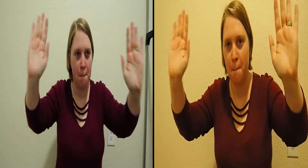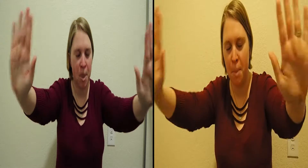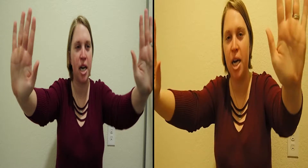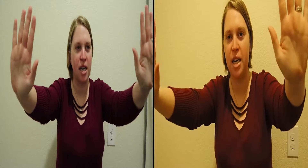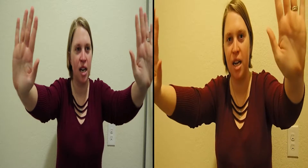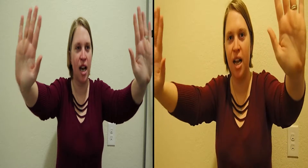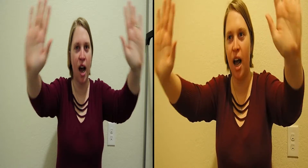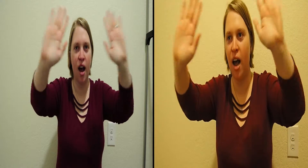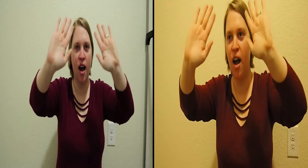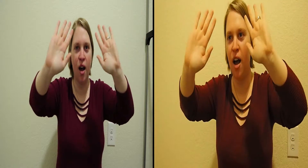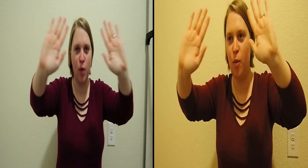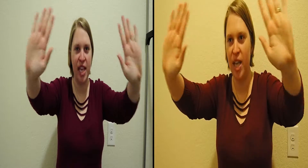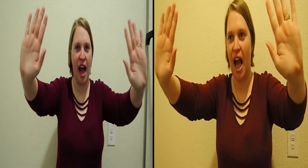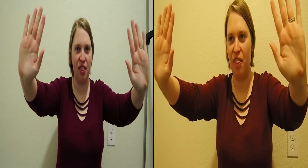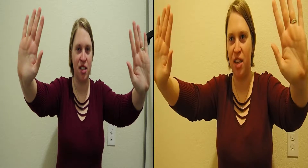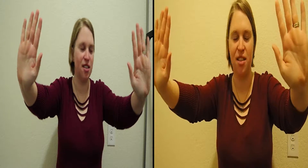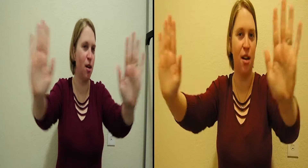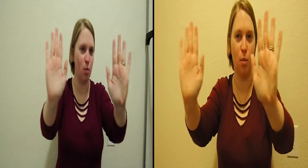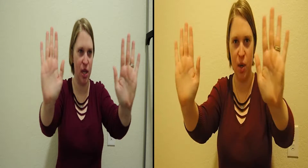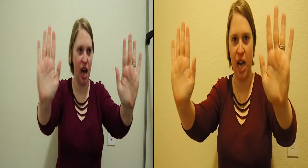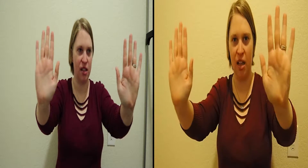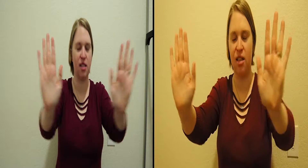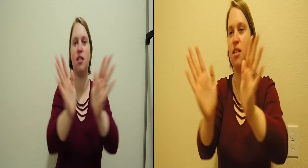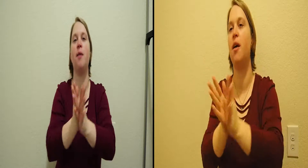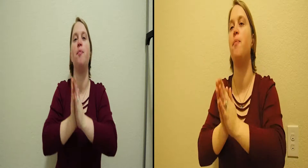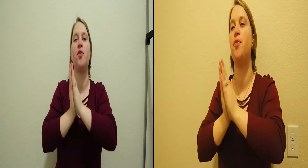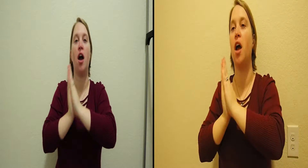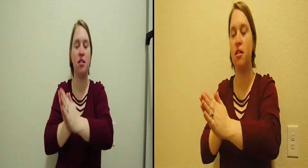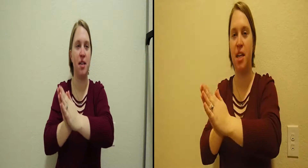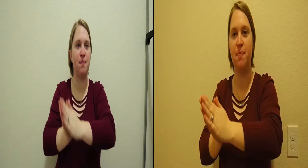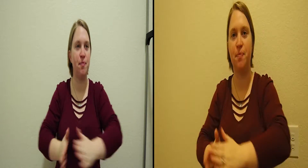but we got this, we got this, all right